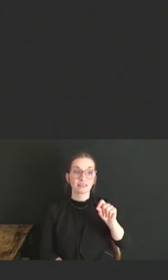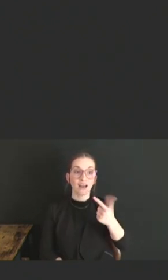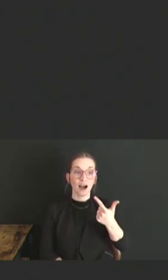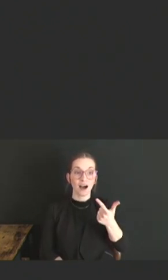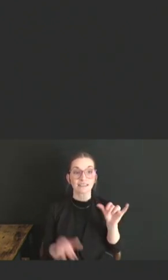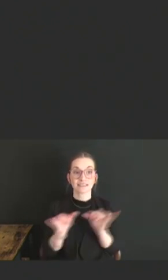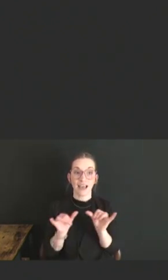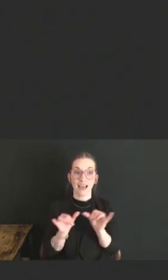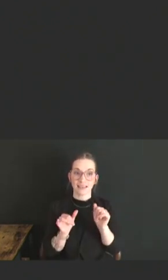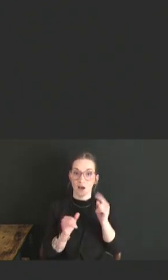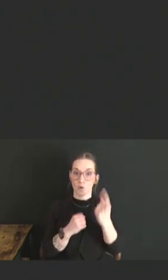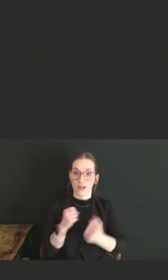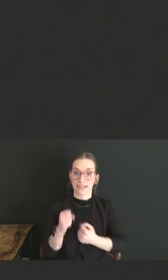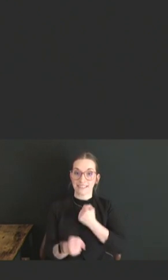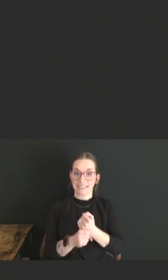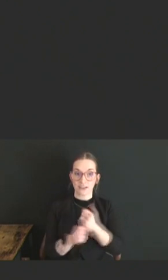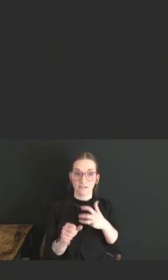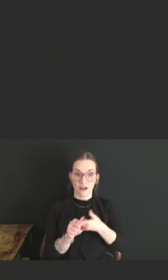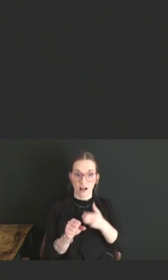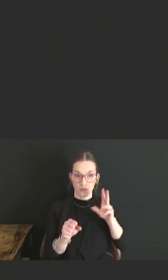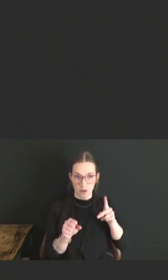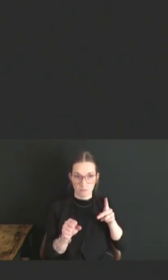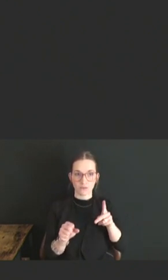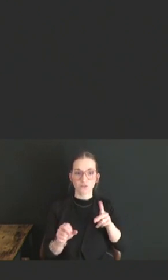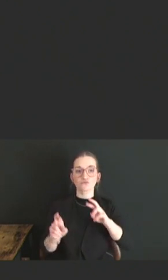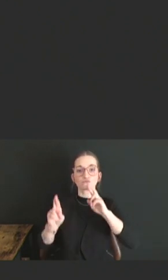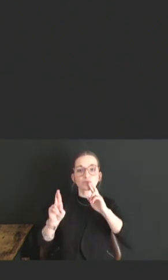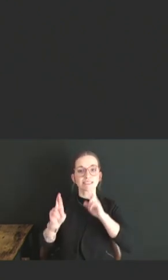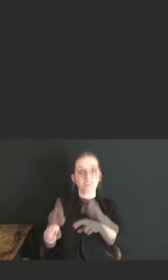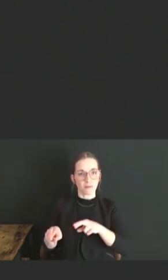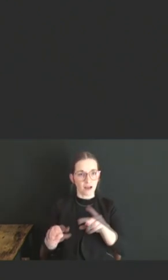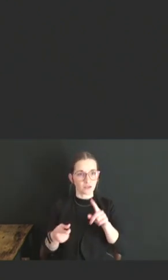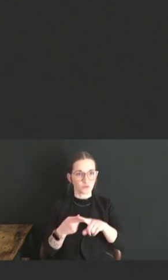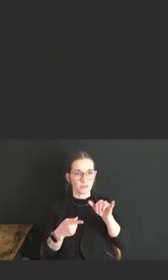The respondents to this question had a median age of 19 years with an interquartile range